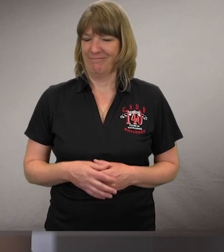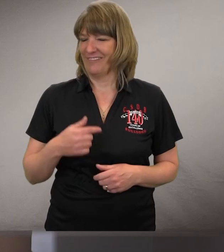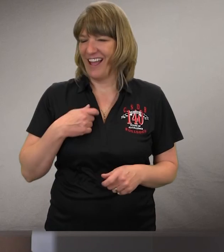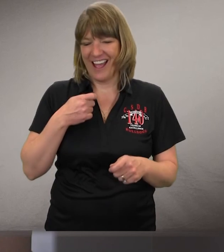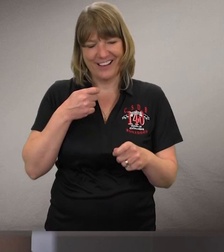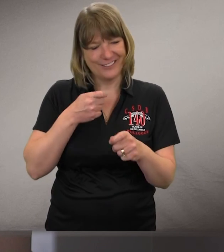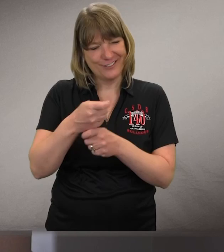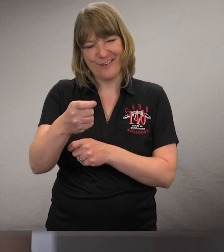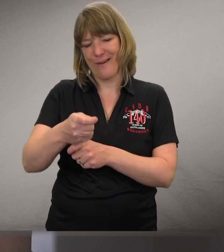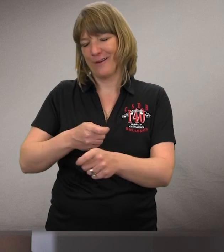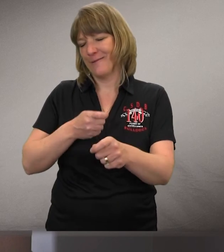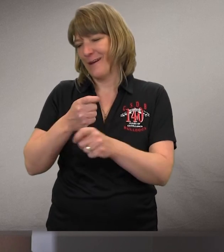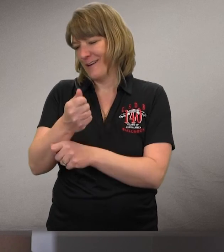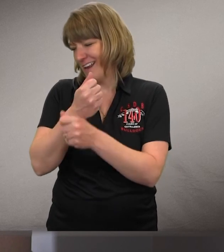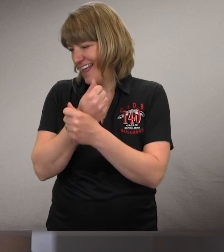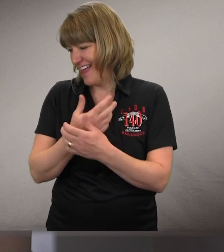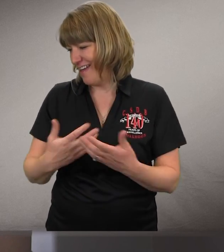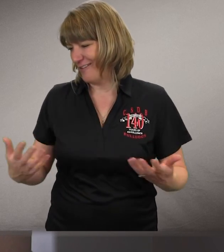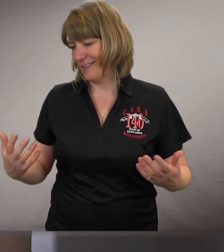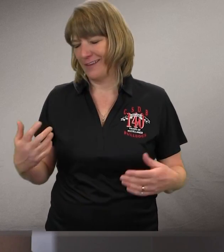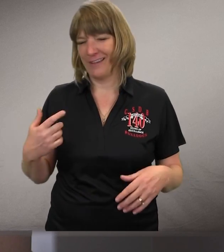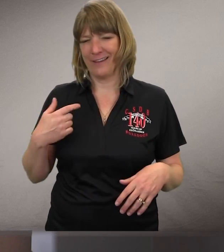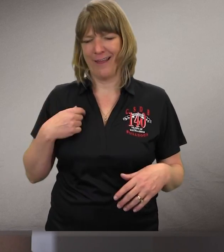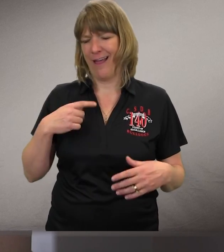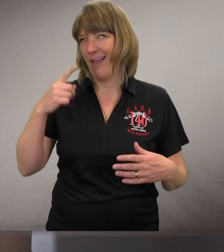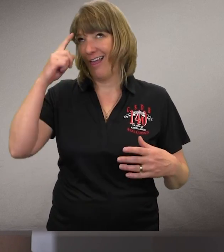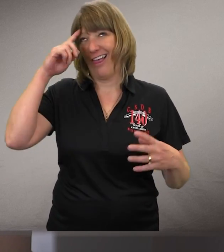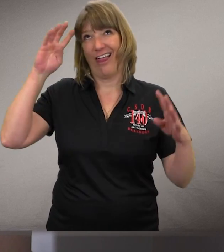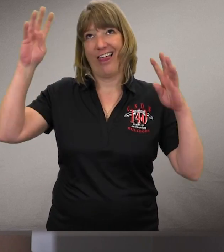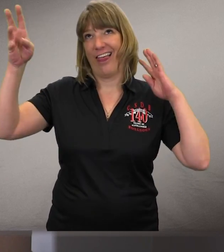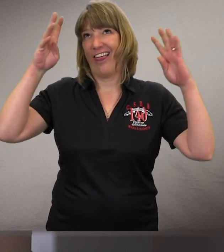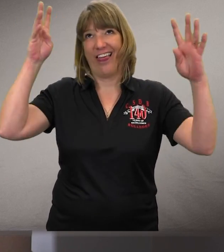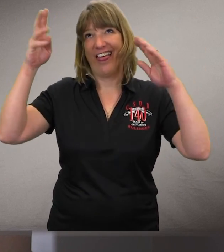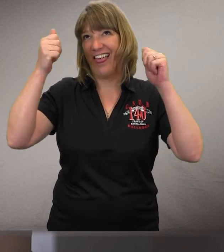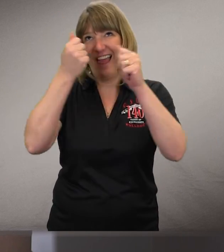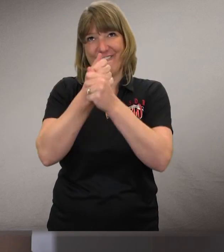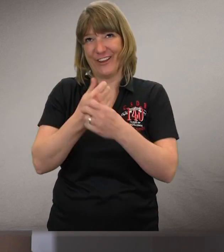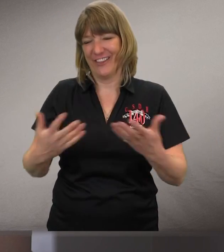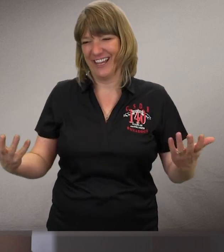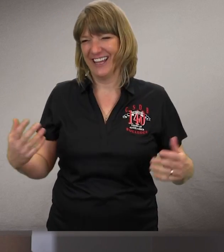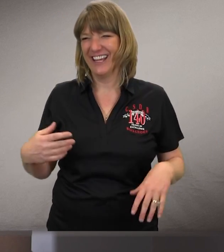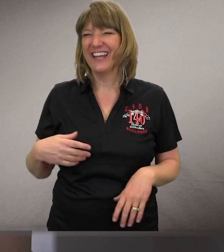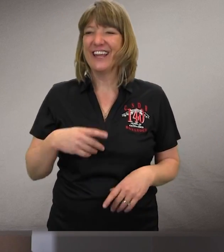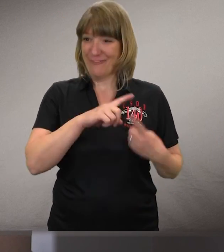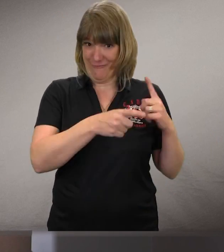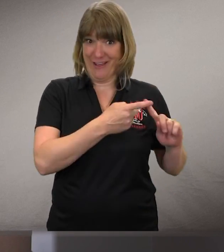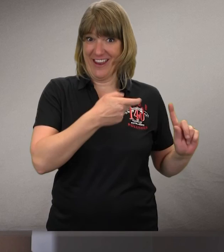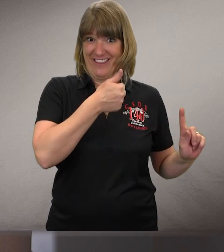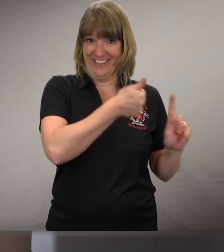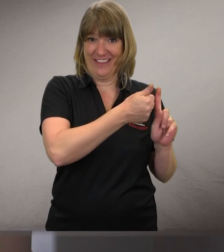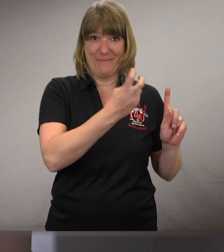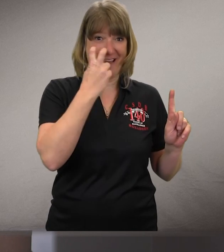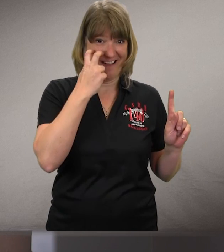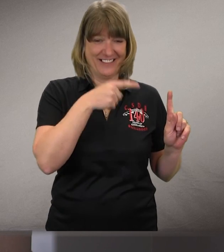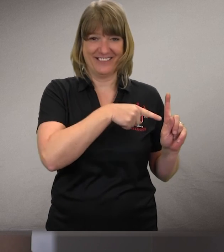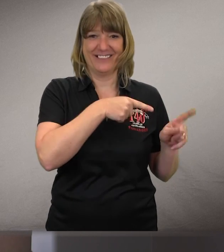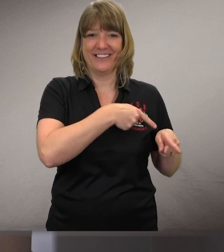I joke about everything really. [Laugh] There's nothing I can't joke about. I have a blind friend,